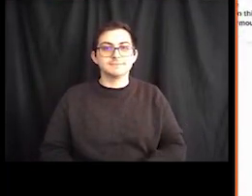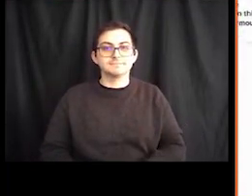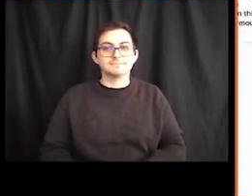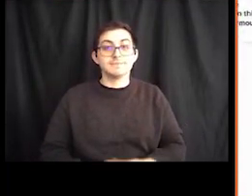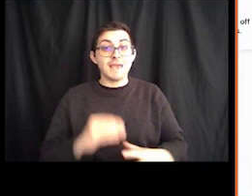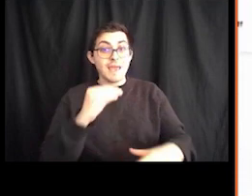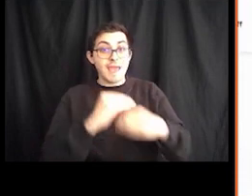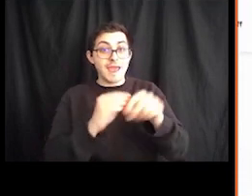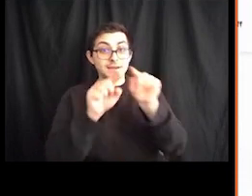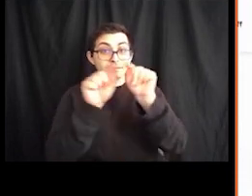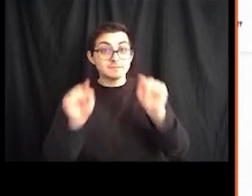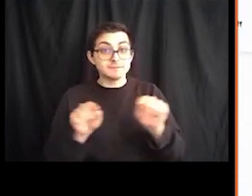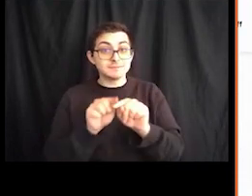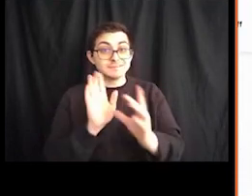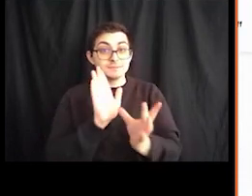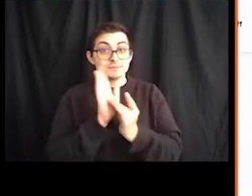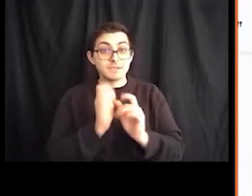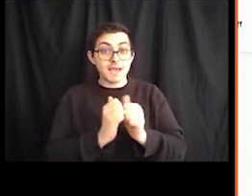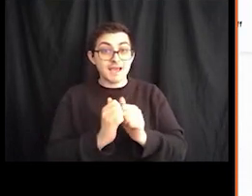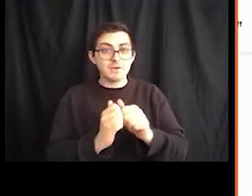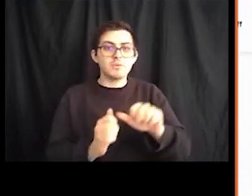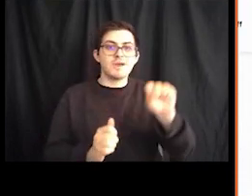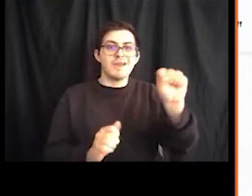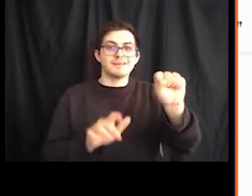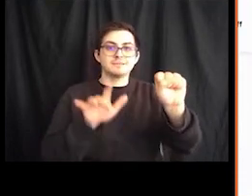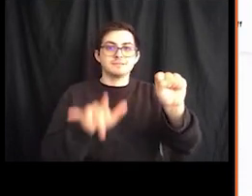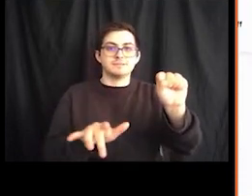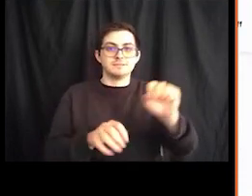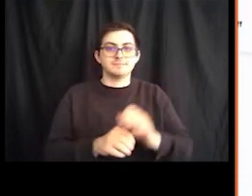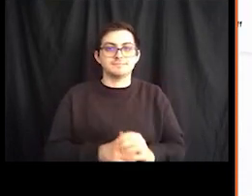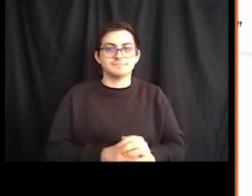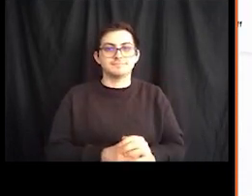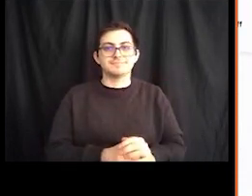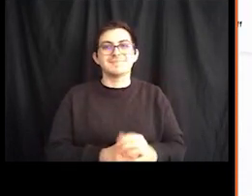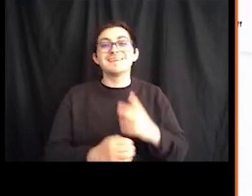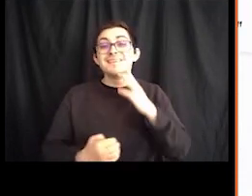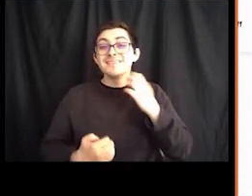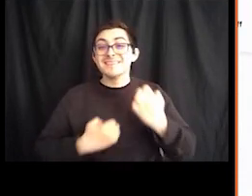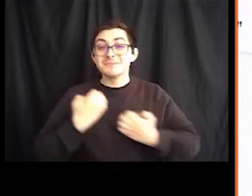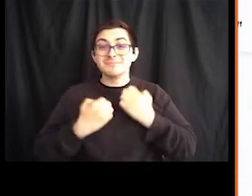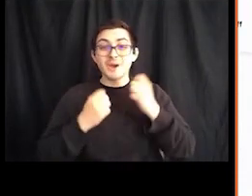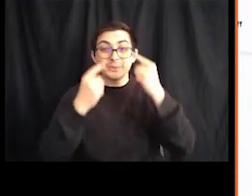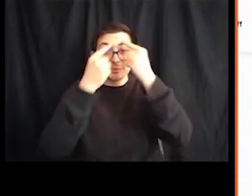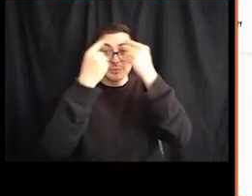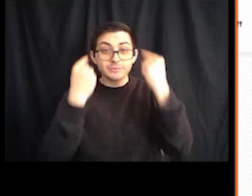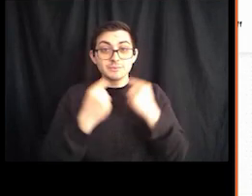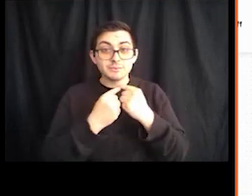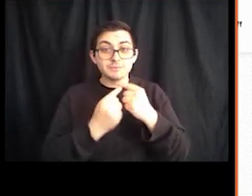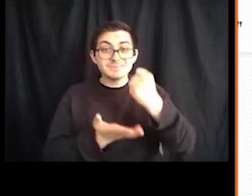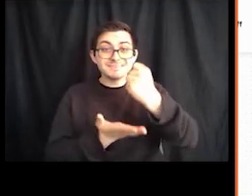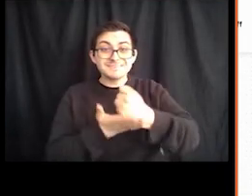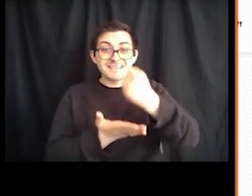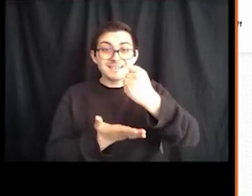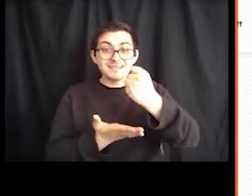And of course, my favorite, the emote and stamp wheel. Quickly access to the emoji wheel to add reactions and stamps to your file.